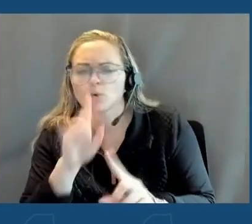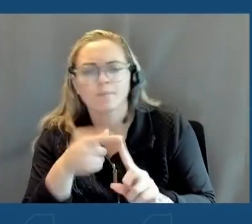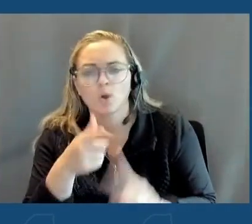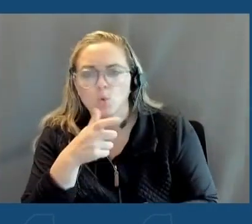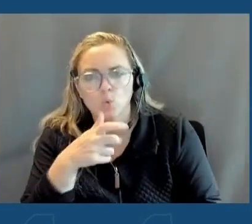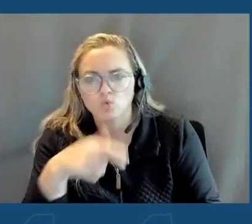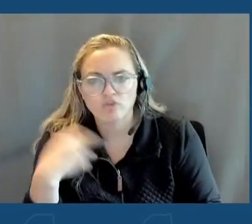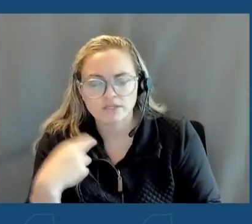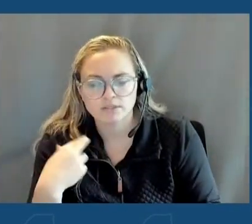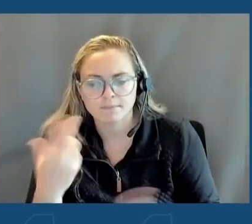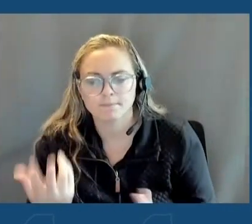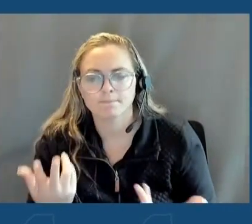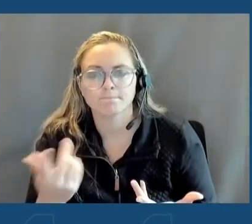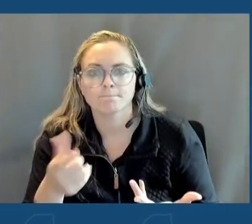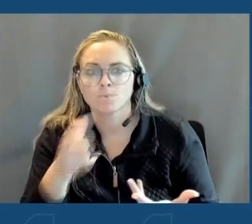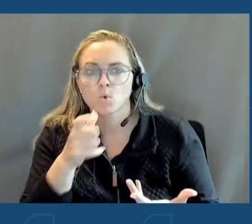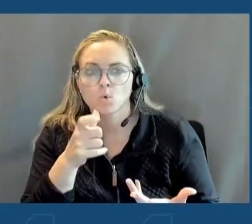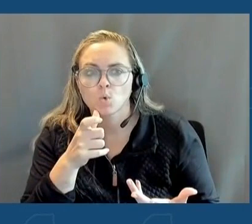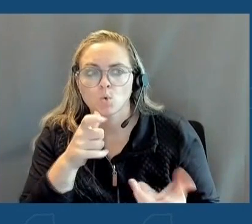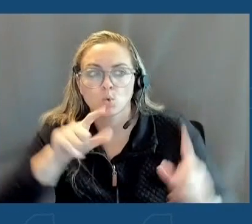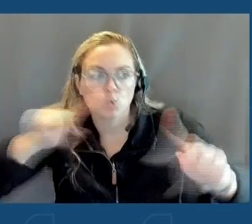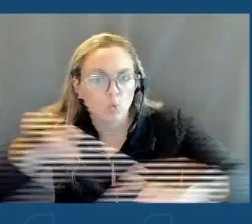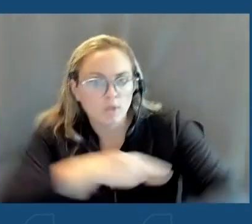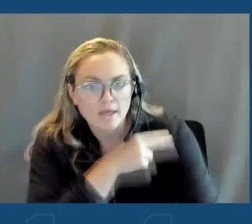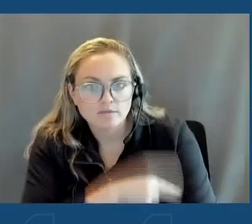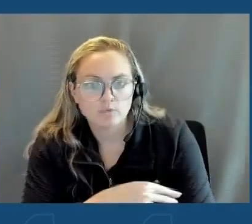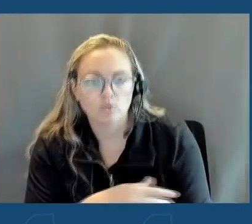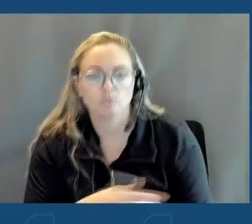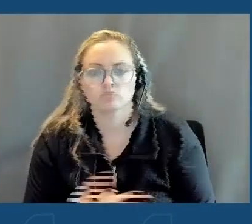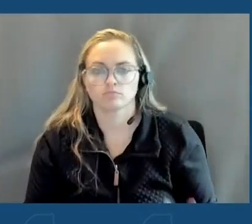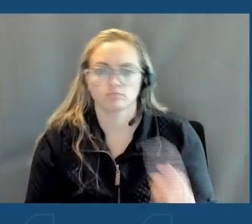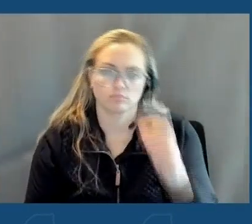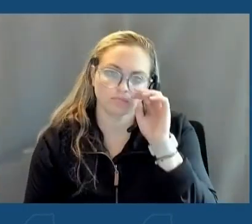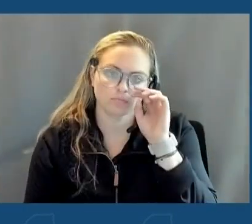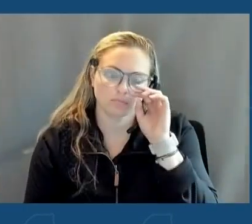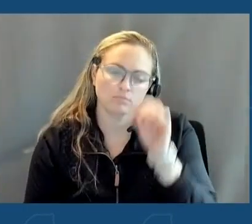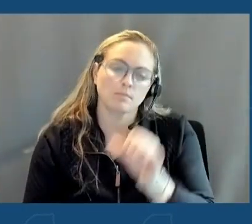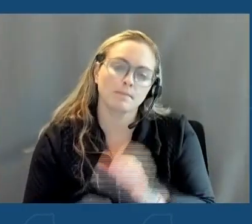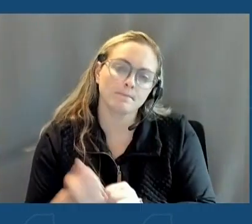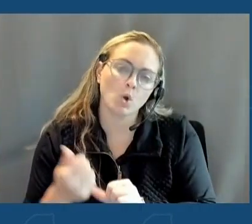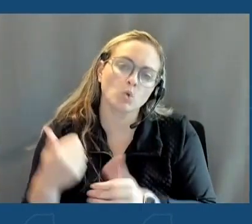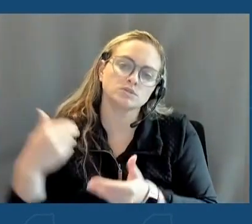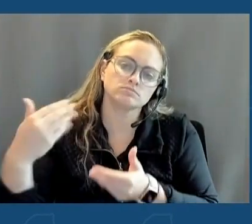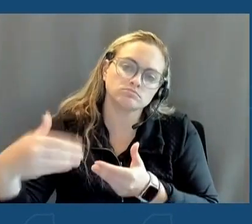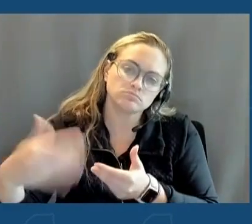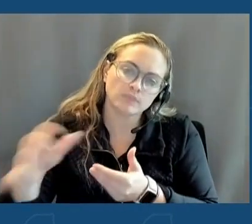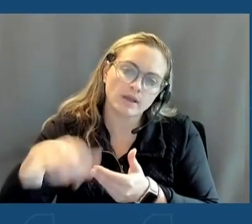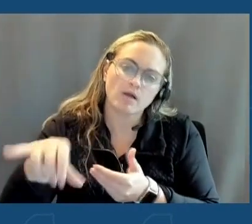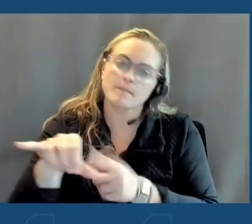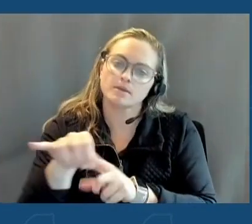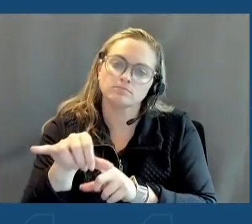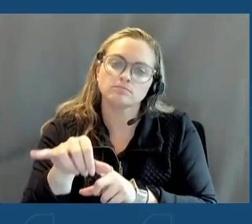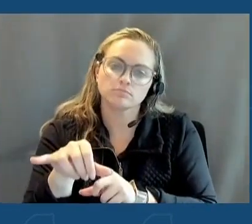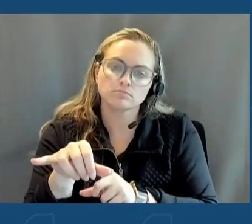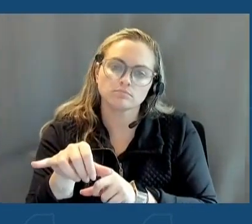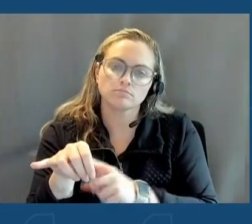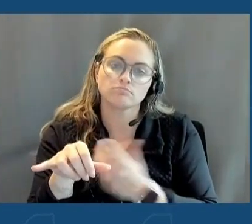REGION, THIS IS LONG ISLAND, THIS REGION A LITTLE BIT ABOVE THE STATEWIDE AVERAGE, THE YORK JUST A LITTLE BELOW THE STATEWIDE AVERAGE.